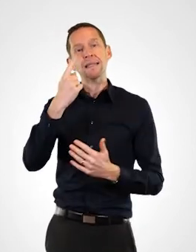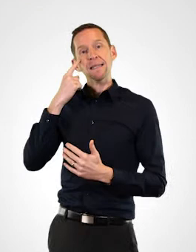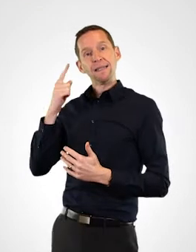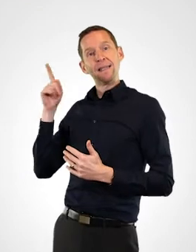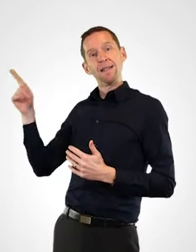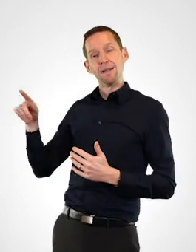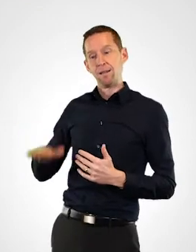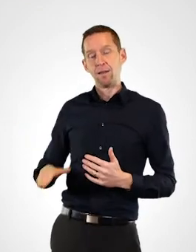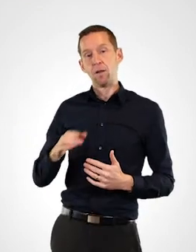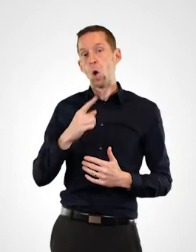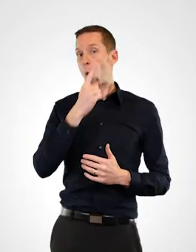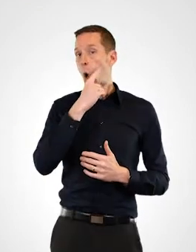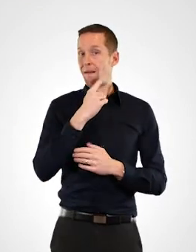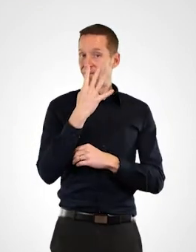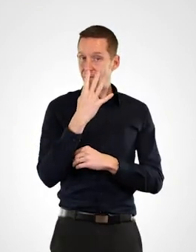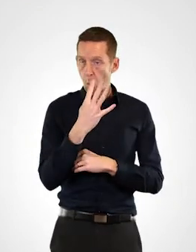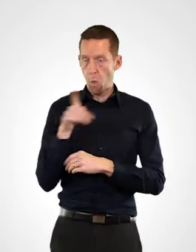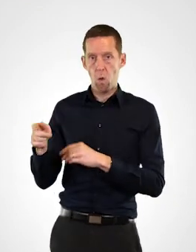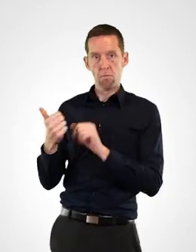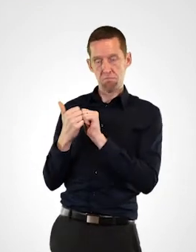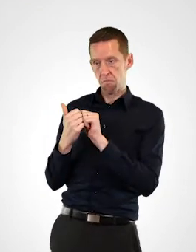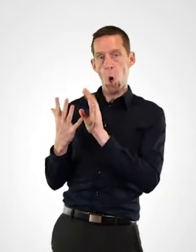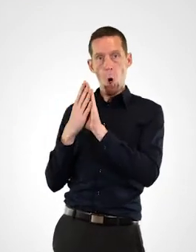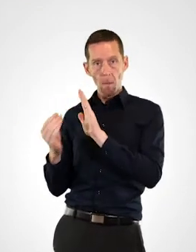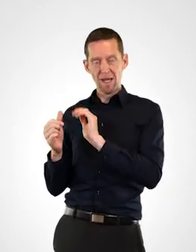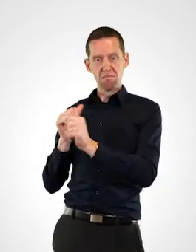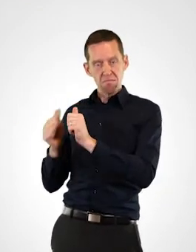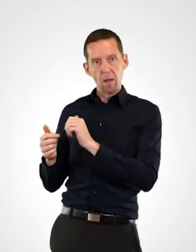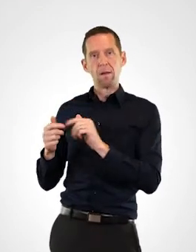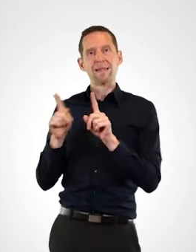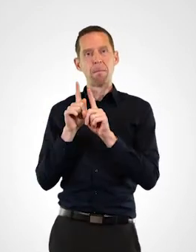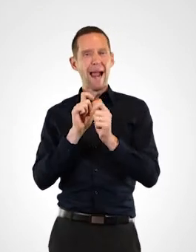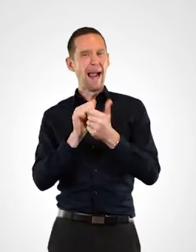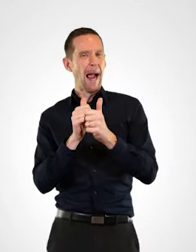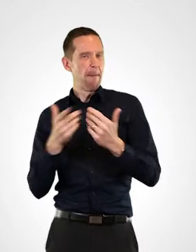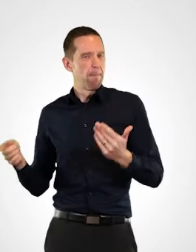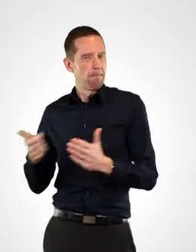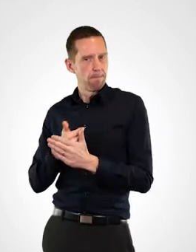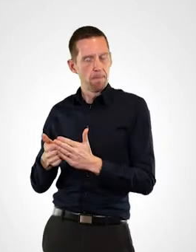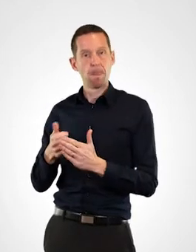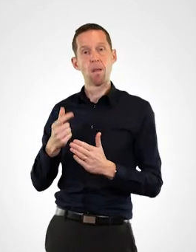So as you can see, this little girl was very cooperative, she imitated everything and it was more game-like.